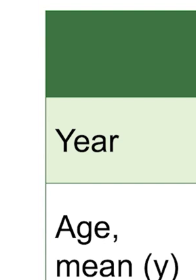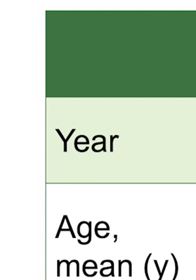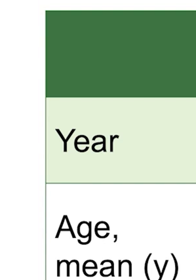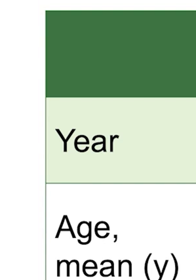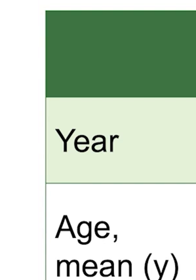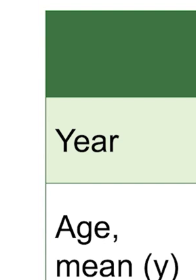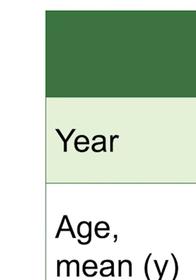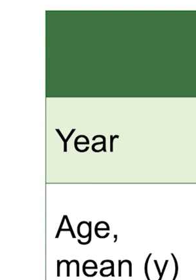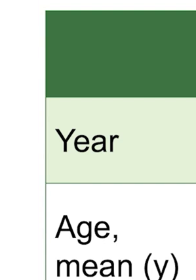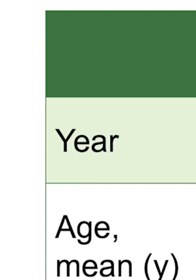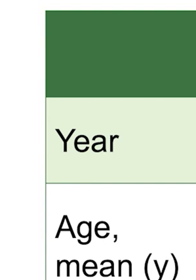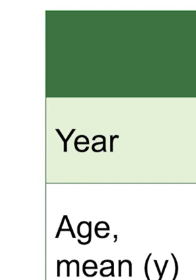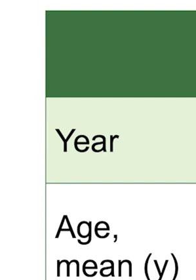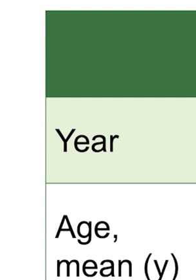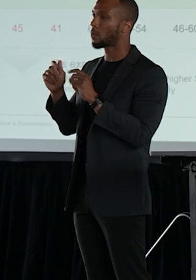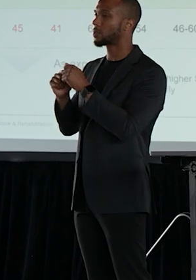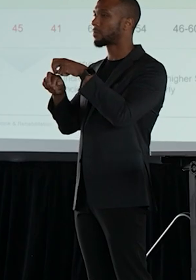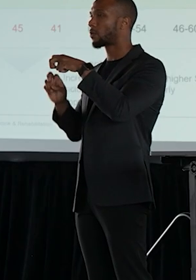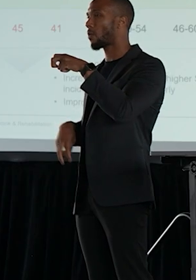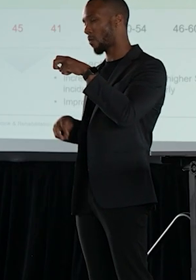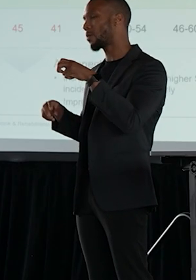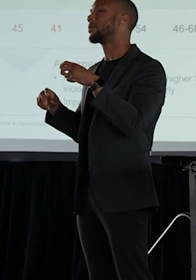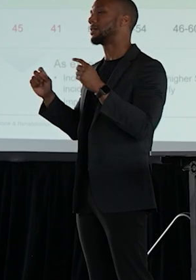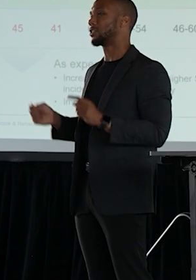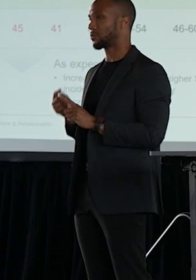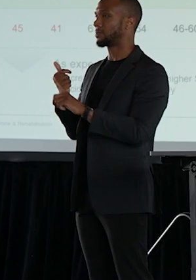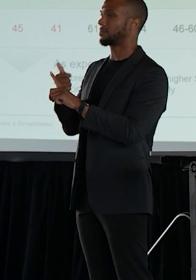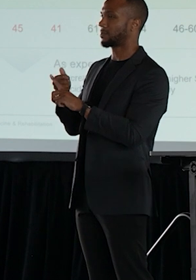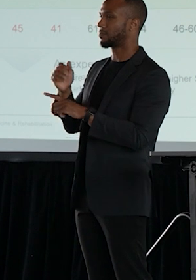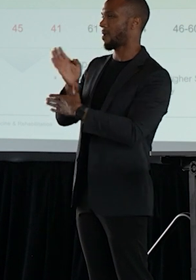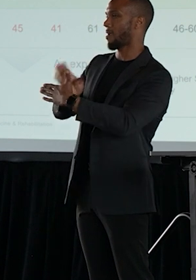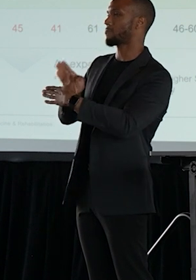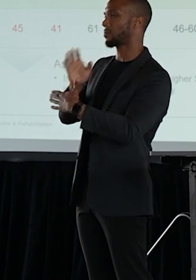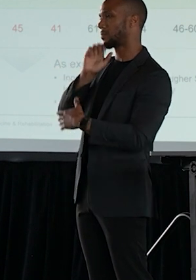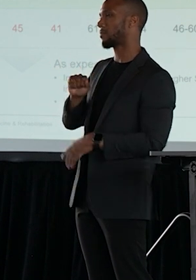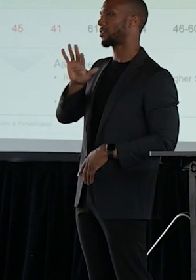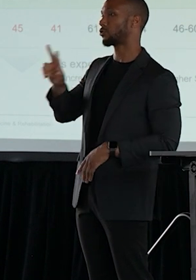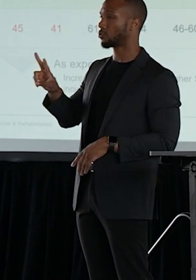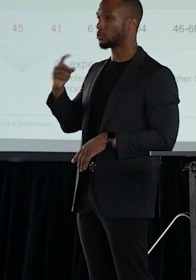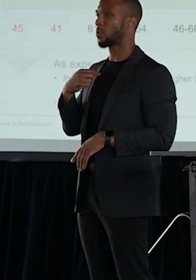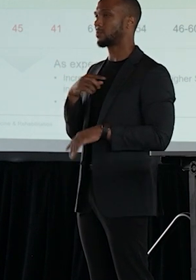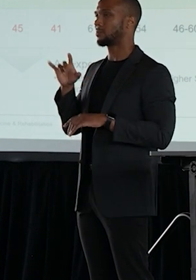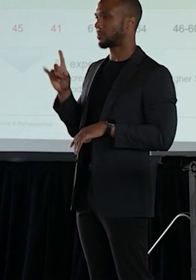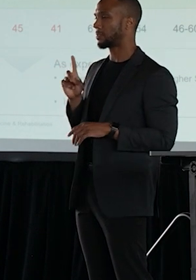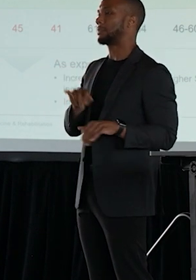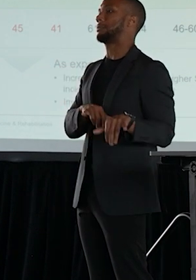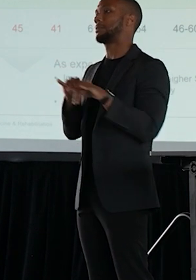out, you meet people with spinal cord injury, they are average, about 52 years old. So we did a similar study in 2008 so you can